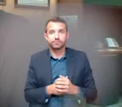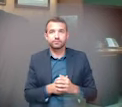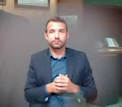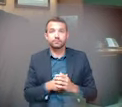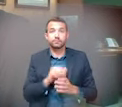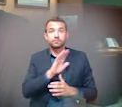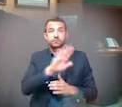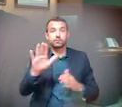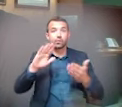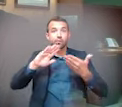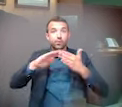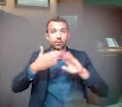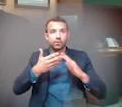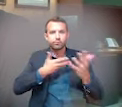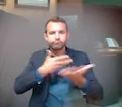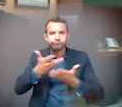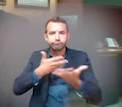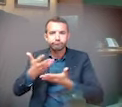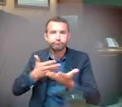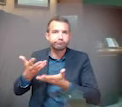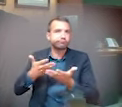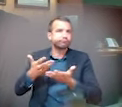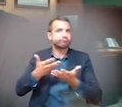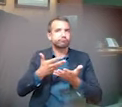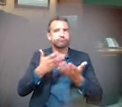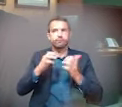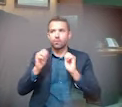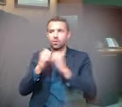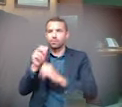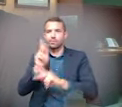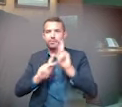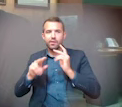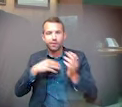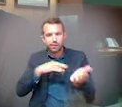Go back to your own communities, and have these conversations, and continue to have these conversations.